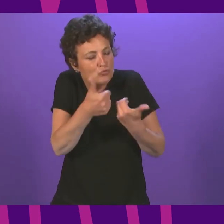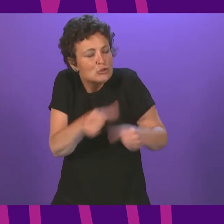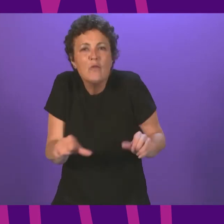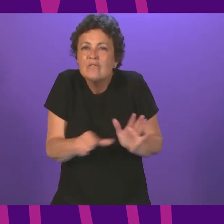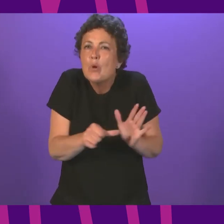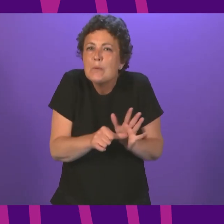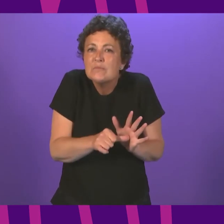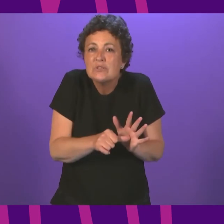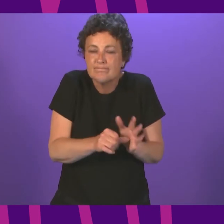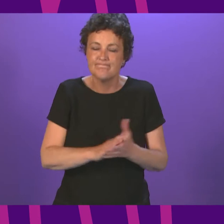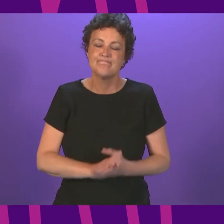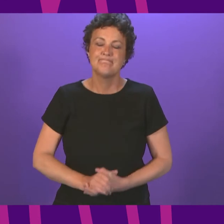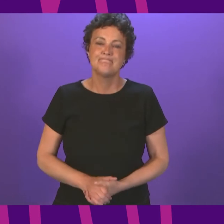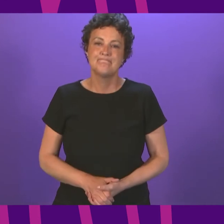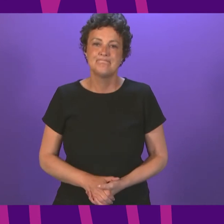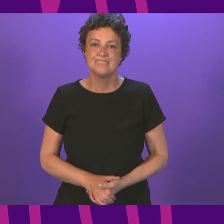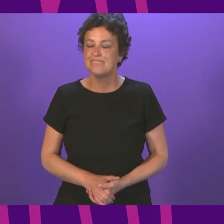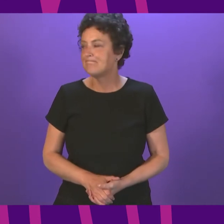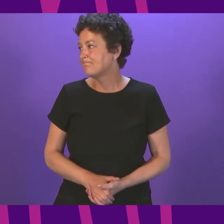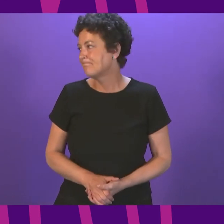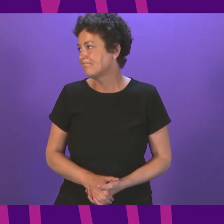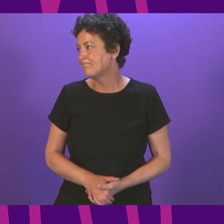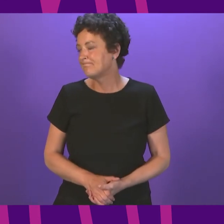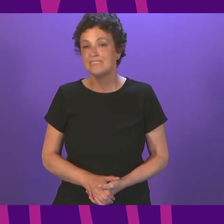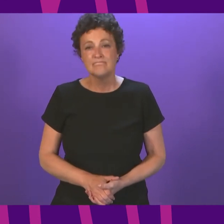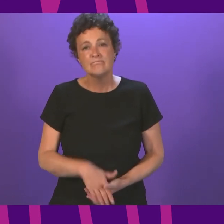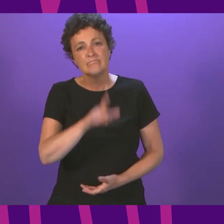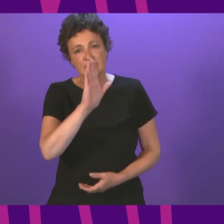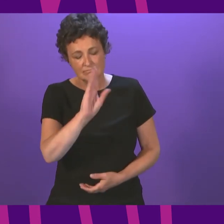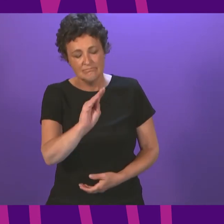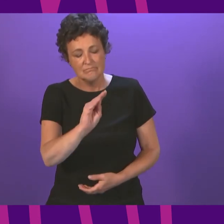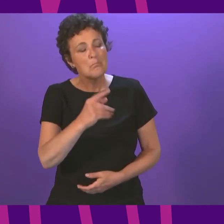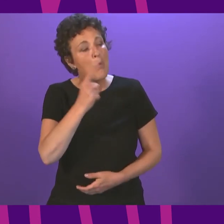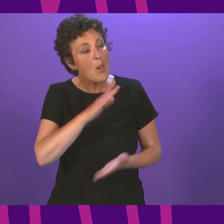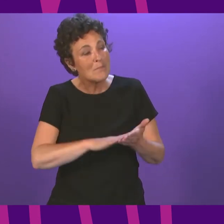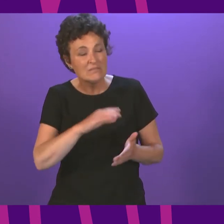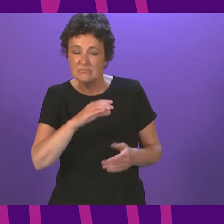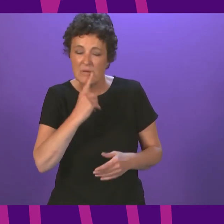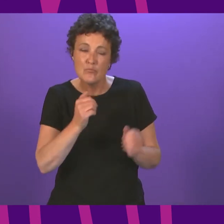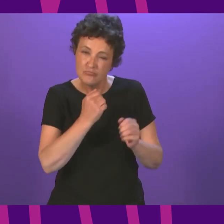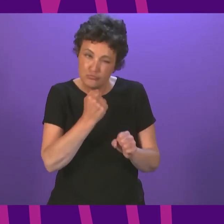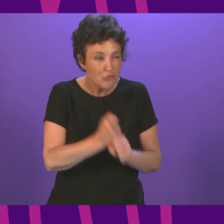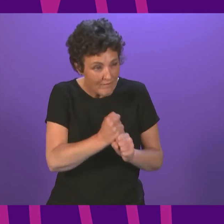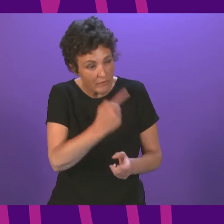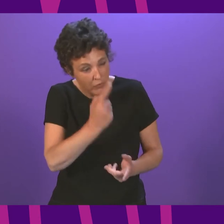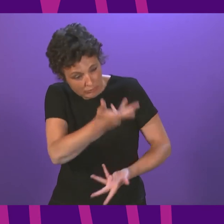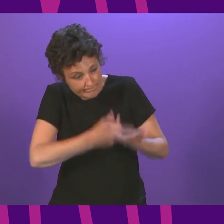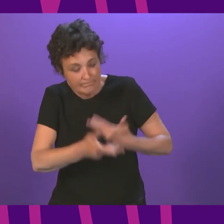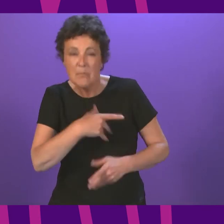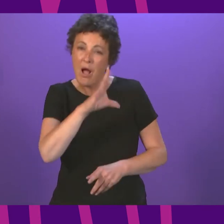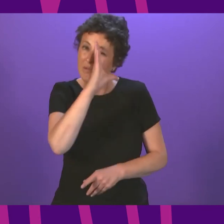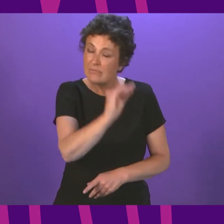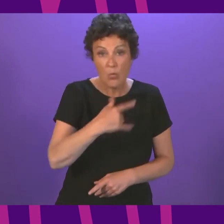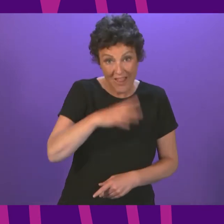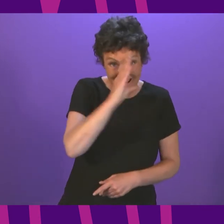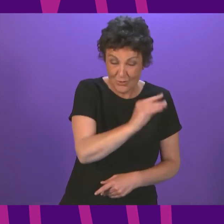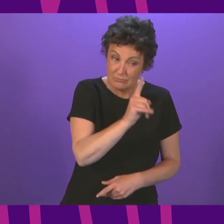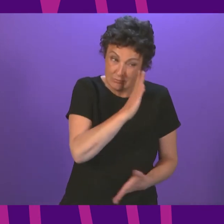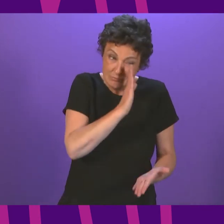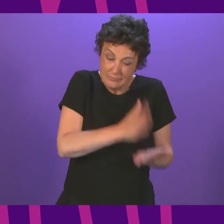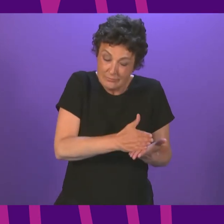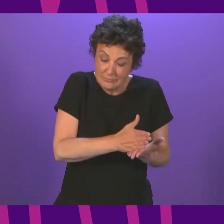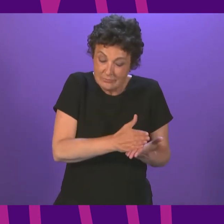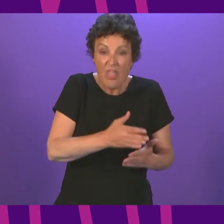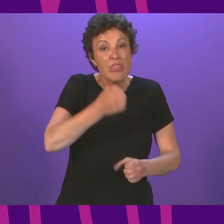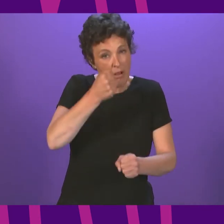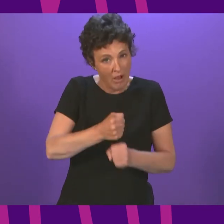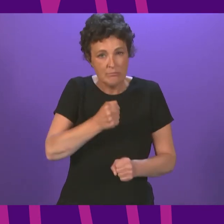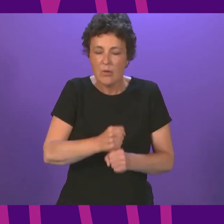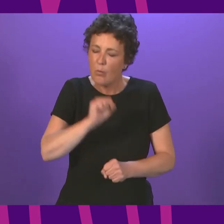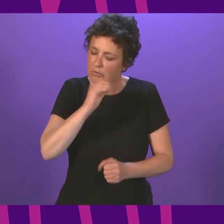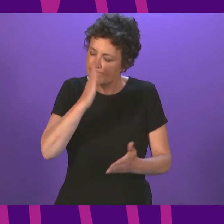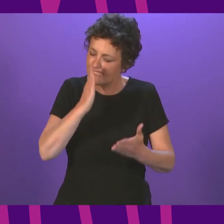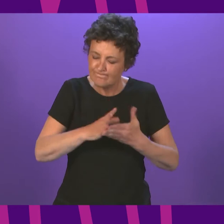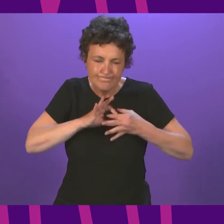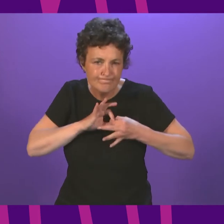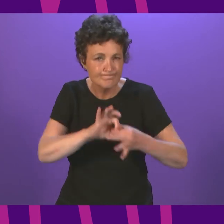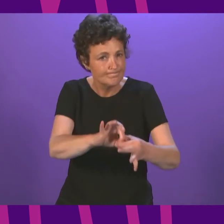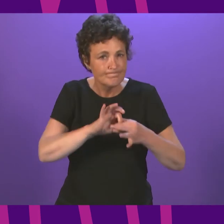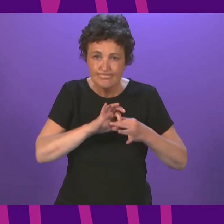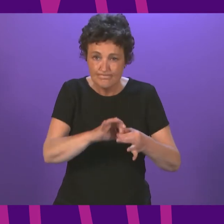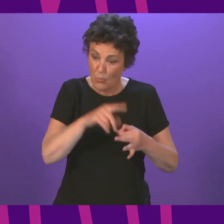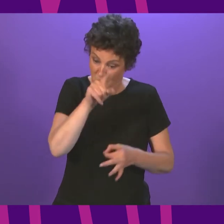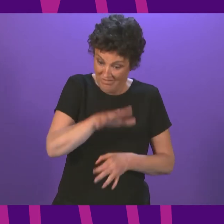I assure Pauline McNeill that the Government will actively engage with the sector, particularly